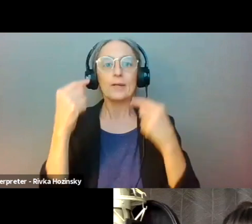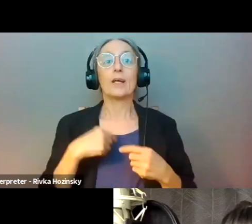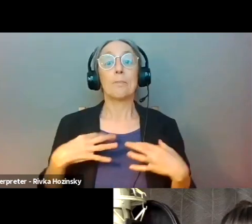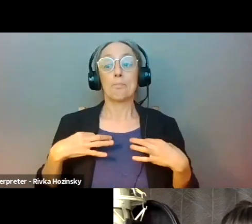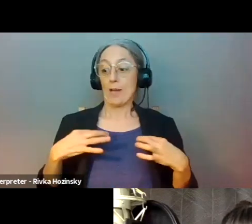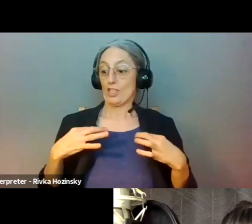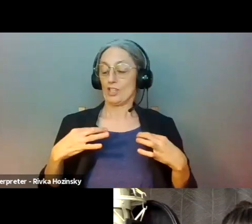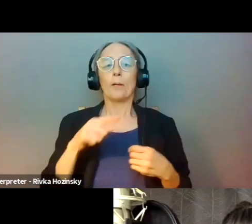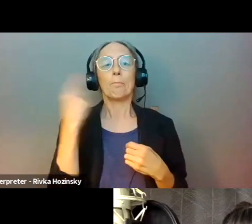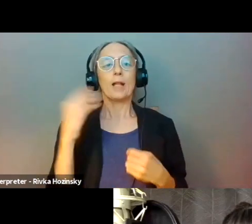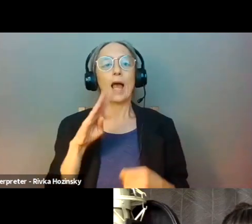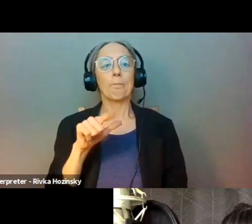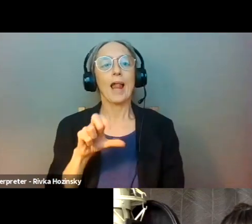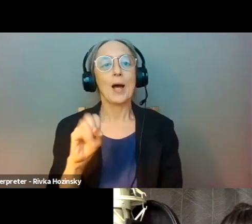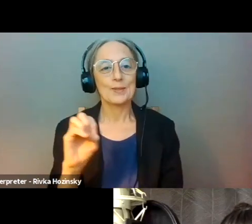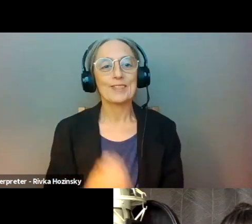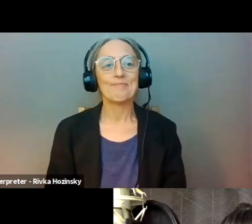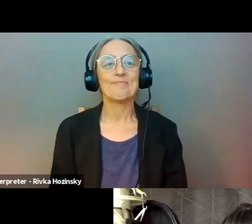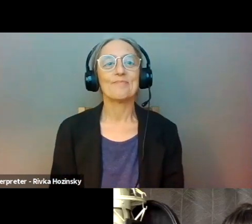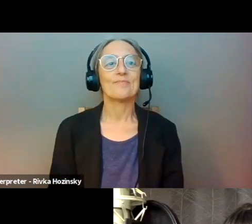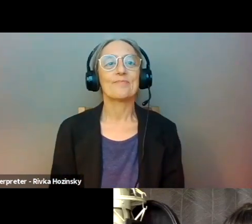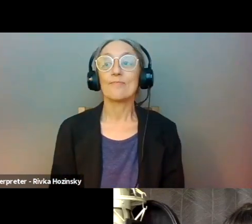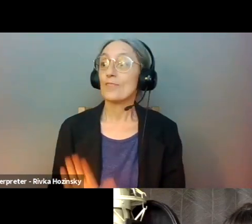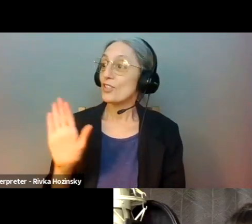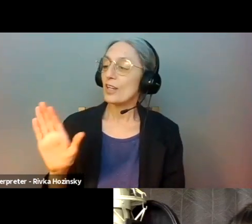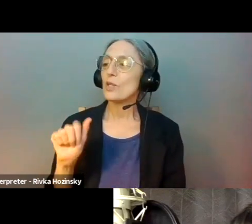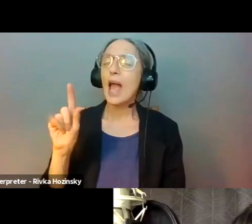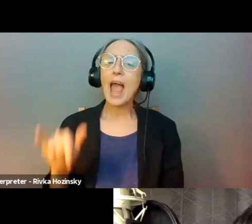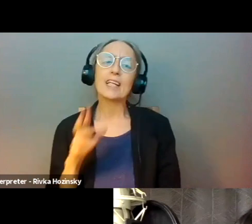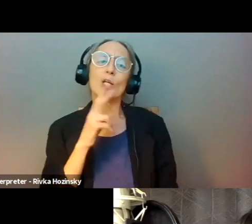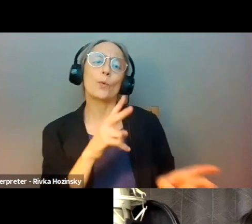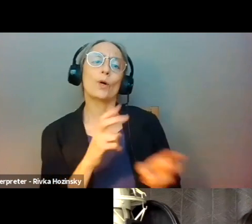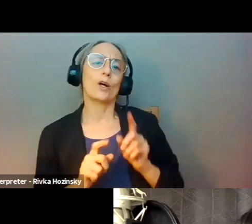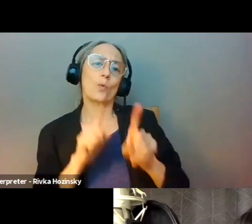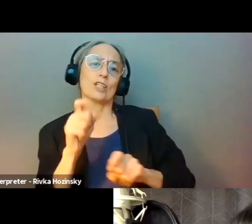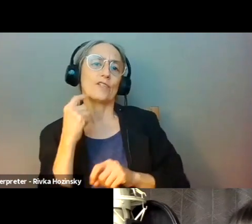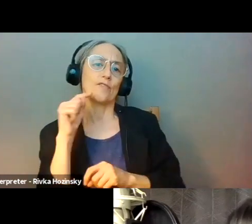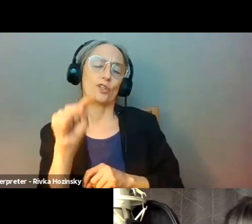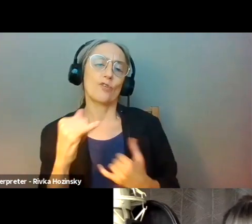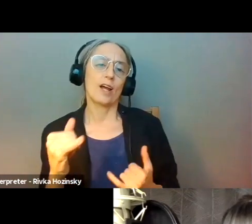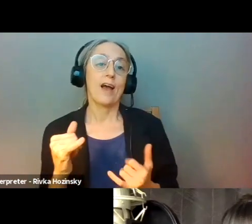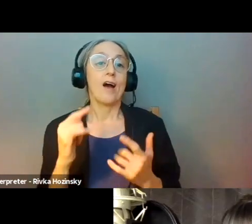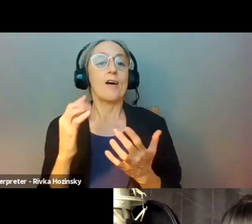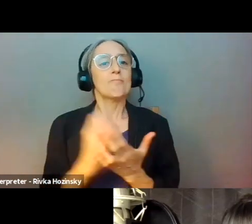Great. As Andy is looking at the questions for you, I was remarking on the fact that you